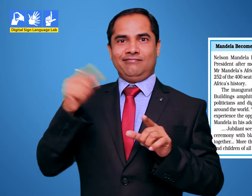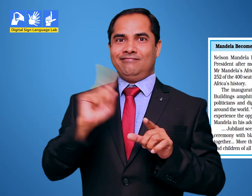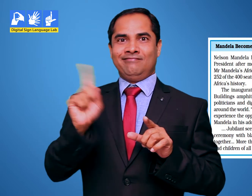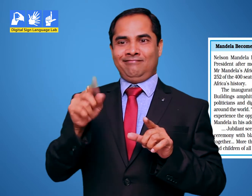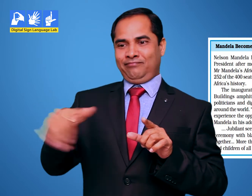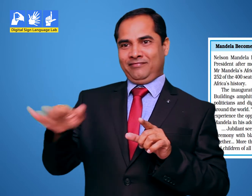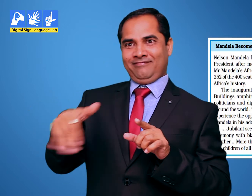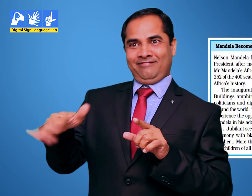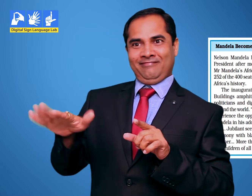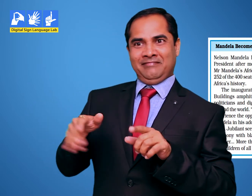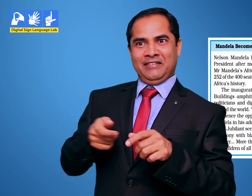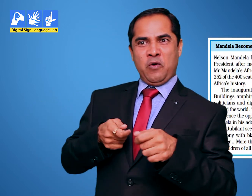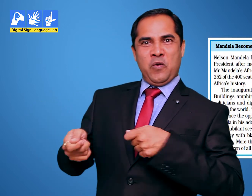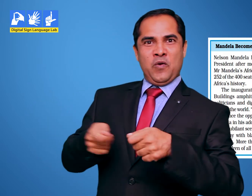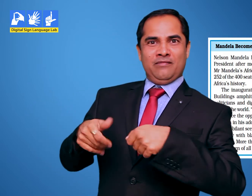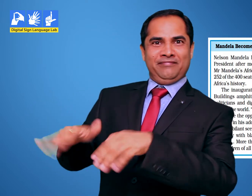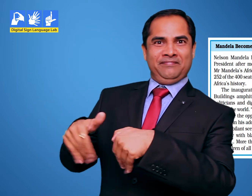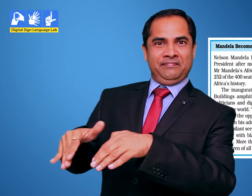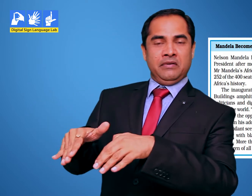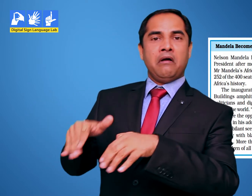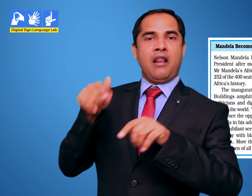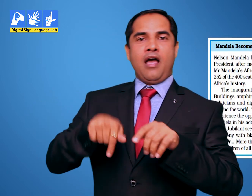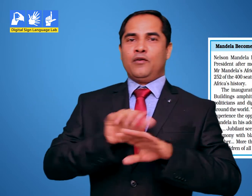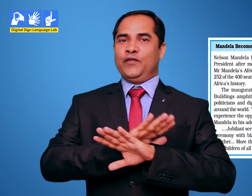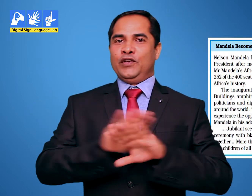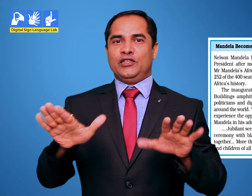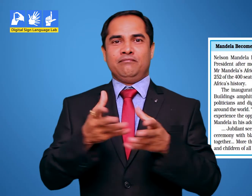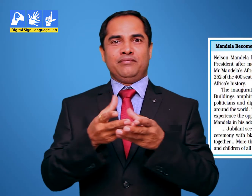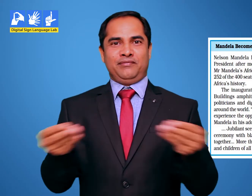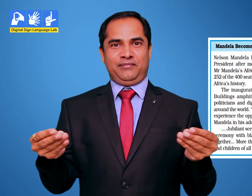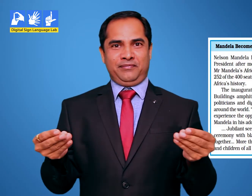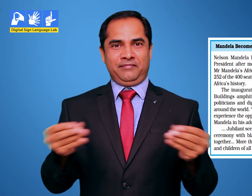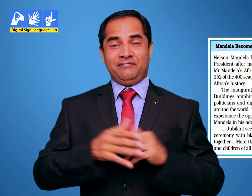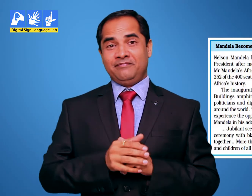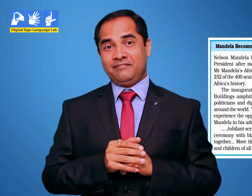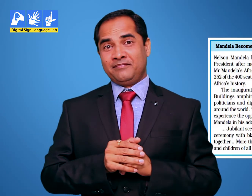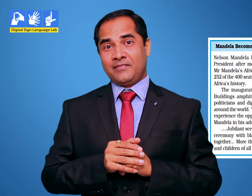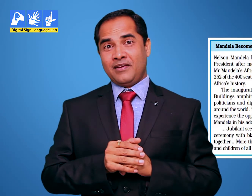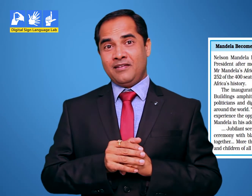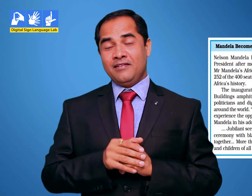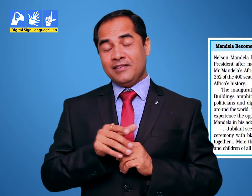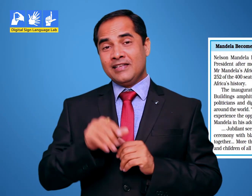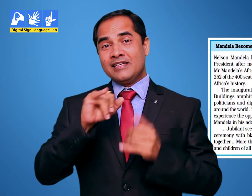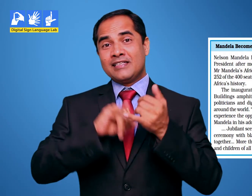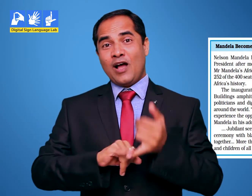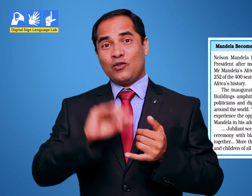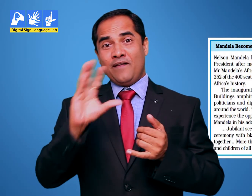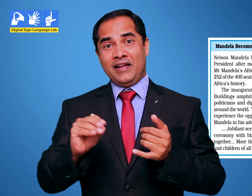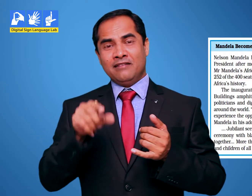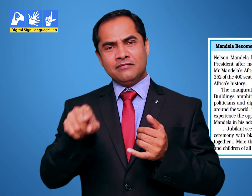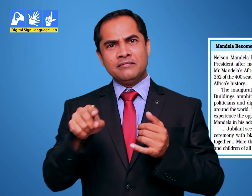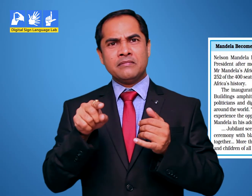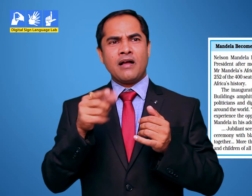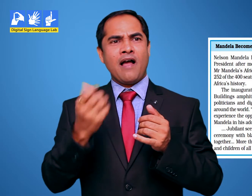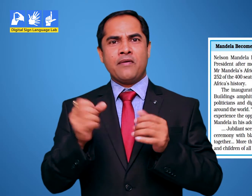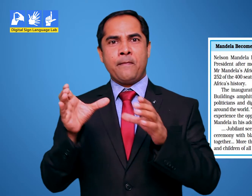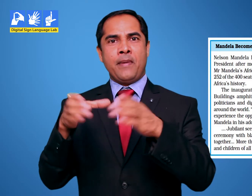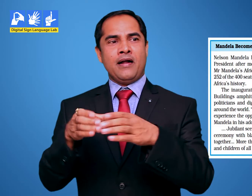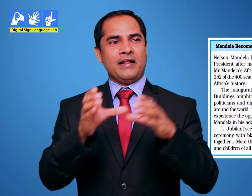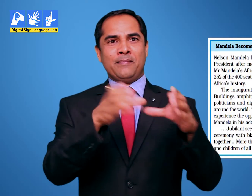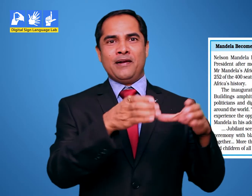where no black people were ever allowed. Now all that is over. South Africa has